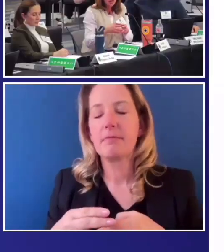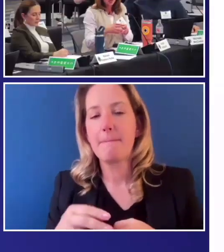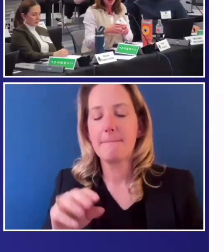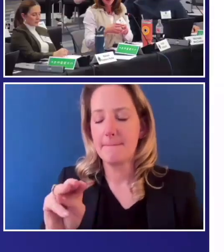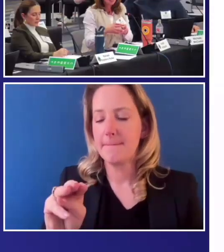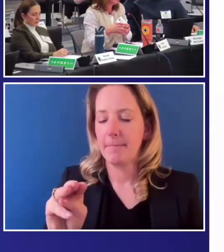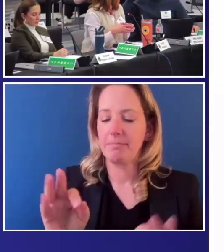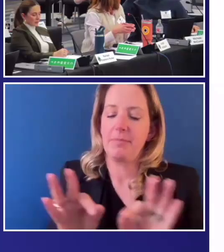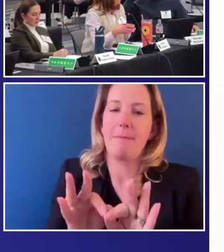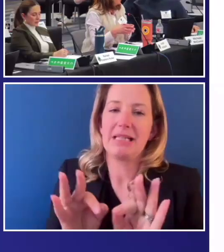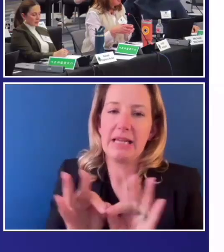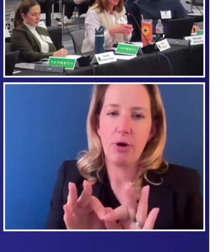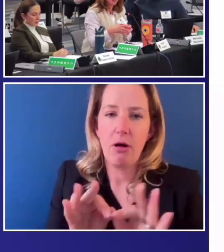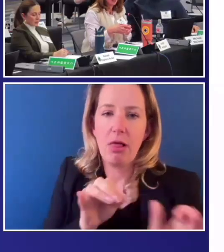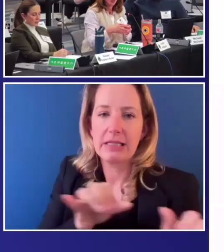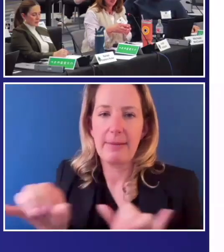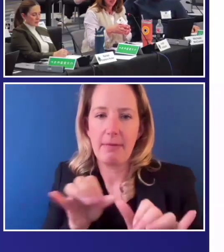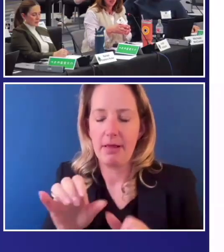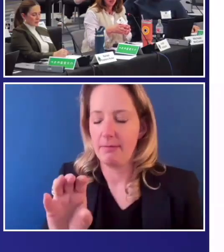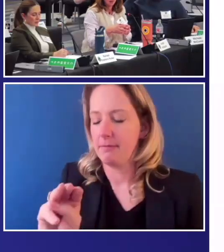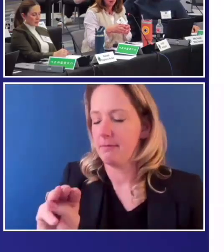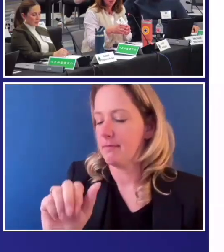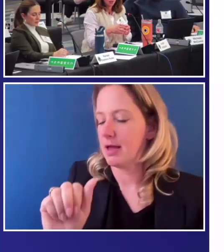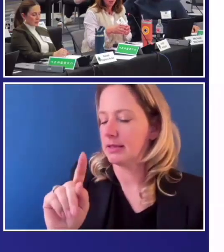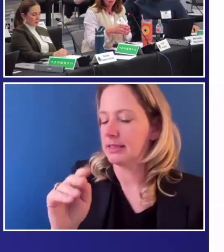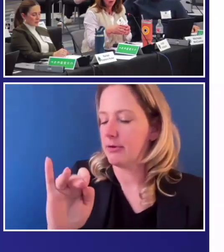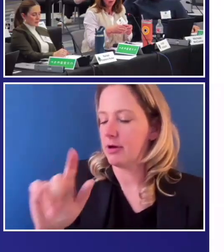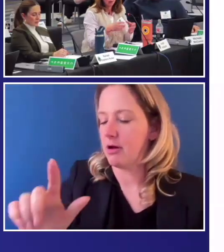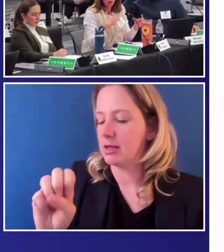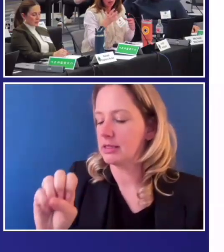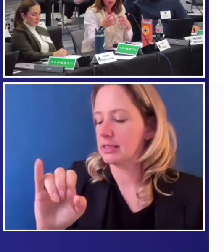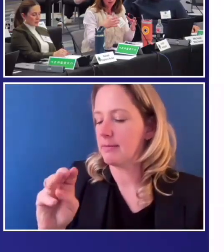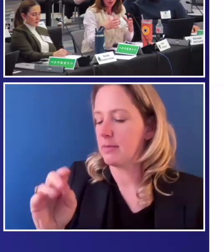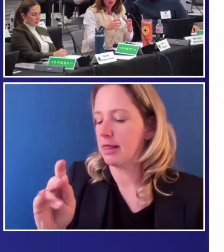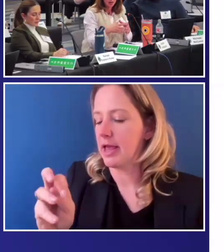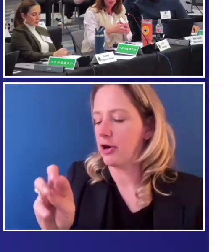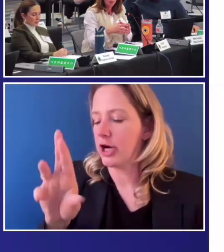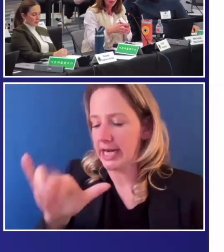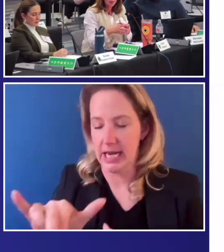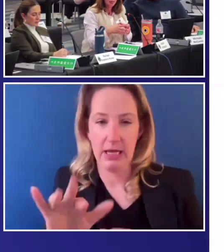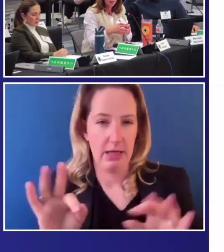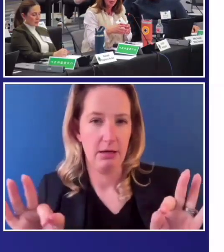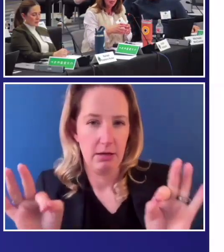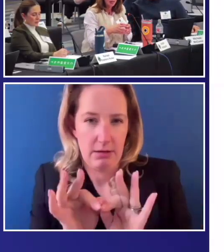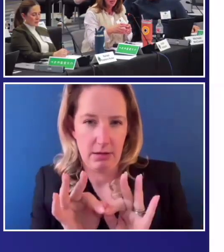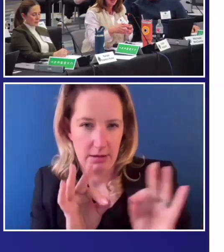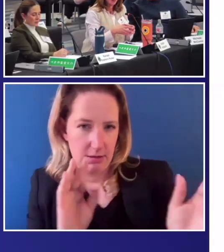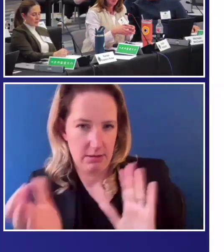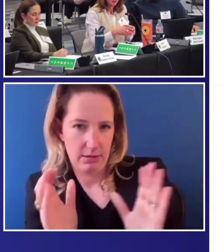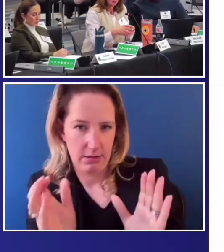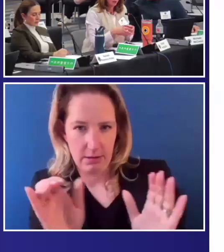And so I realized that this isn't necessarily a question about why, but has there been any analysis done by the